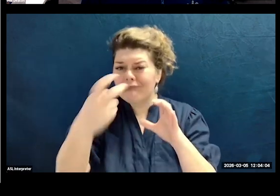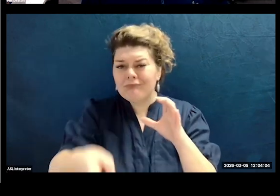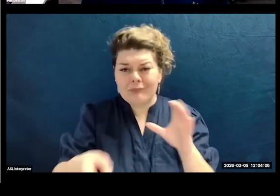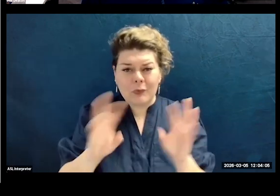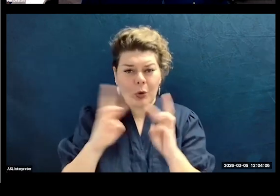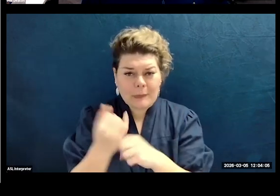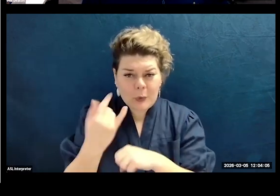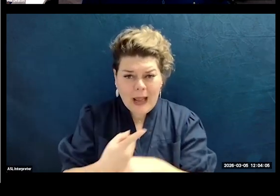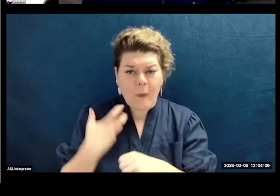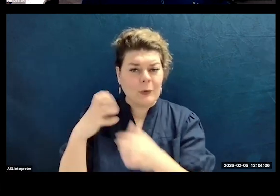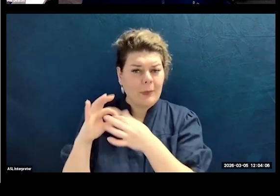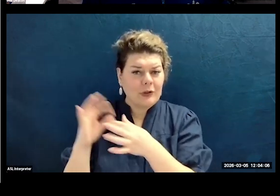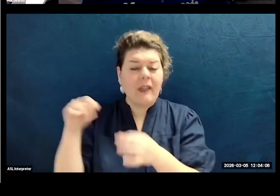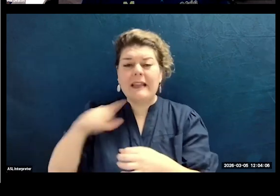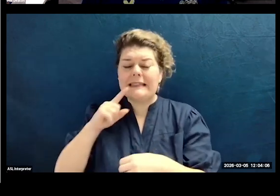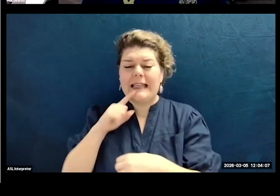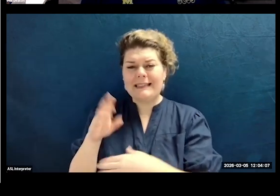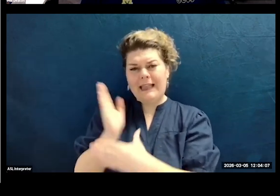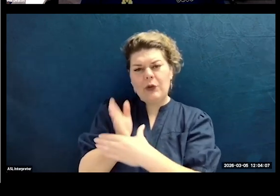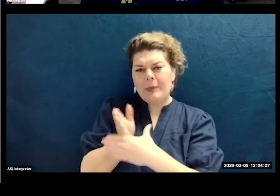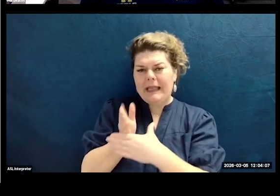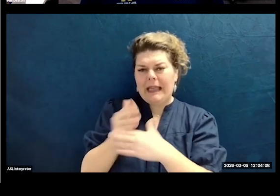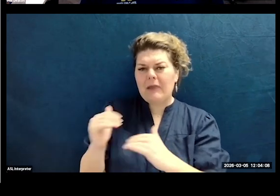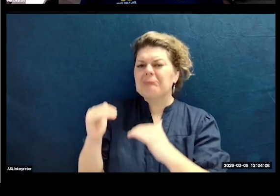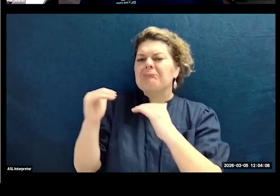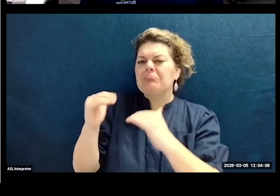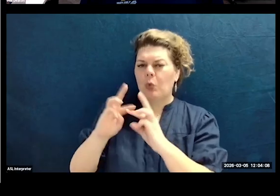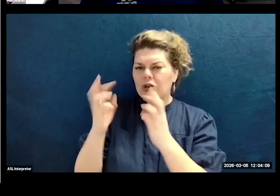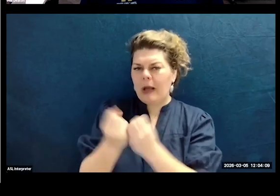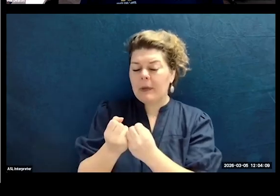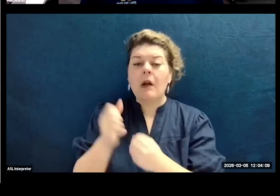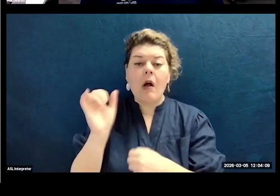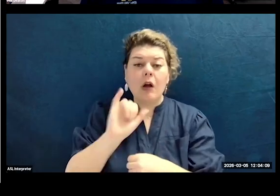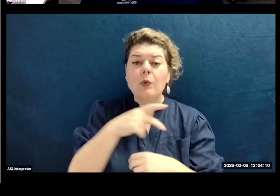to mention that this is an intermediate workshop and it is also part one in a two-part series